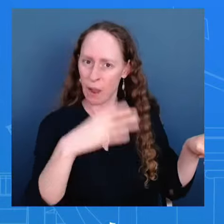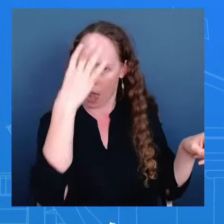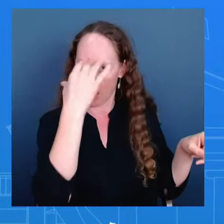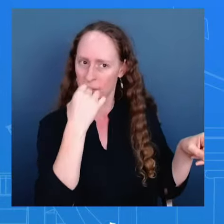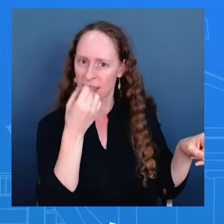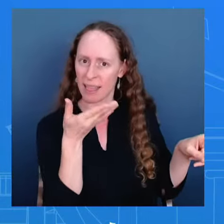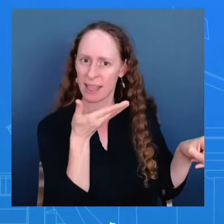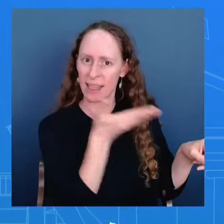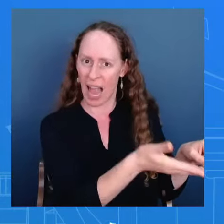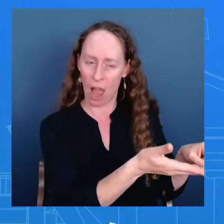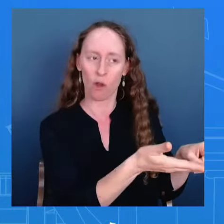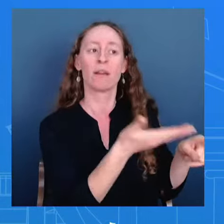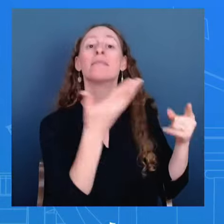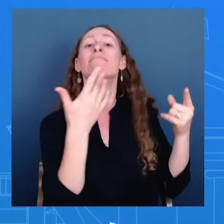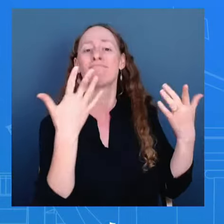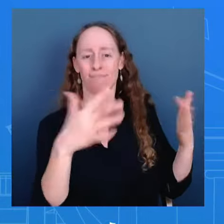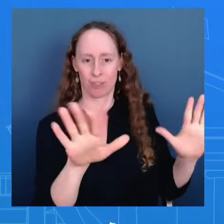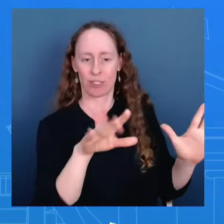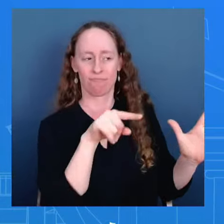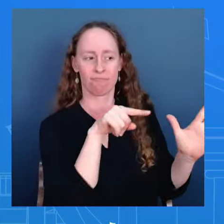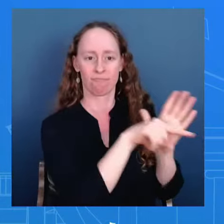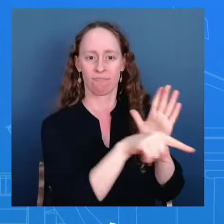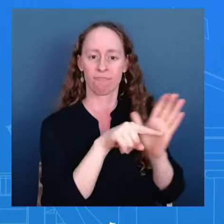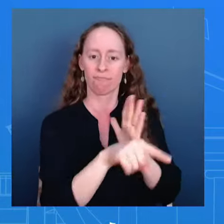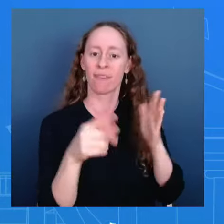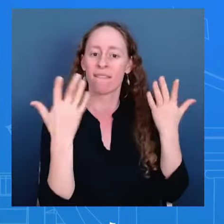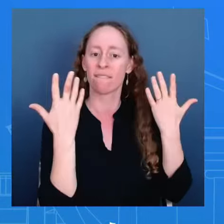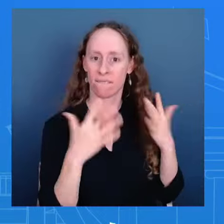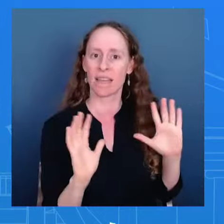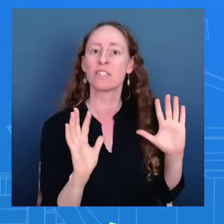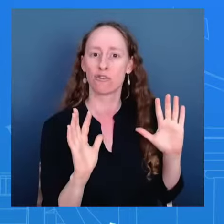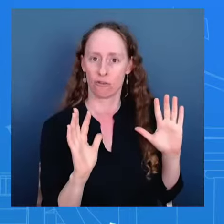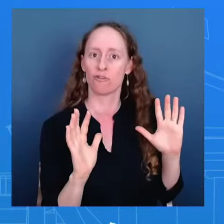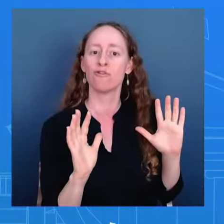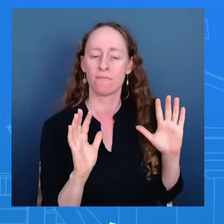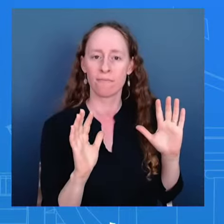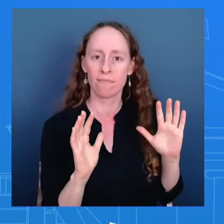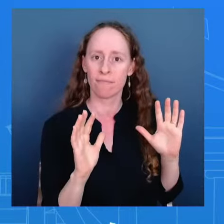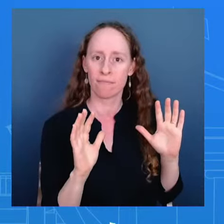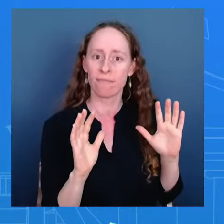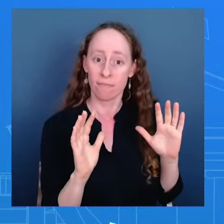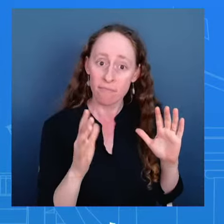in a Hamas compound. Hamas itself put out a statement